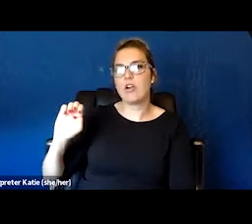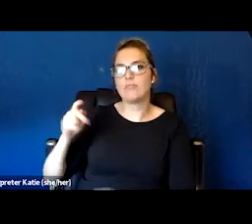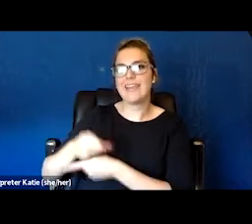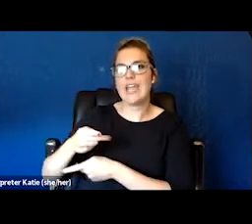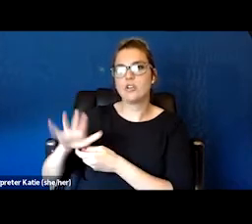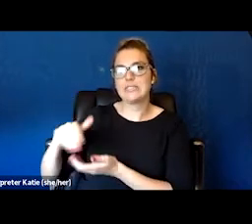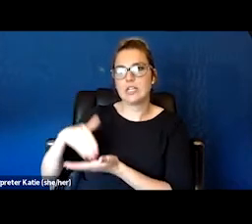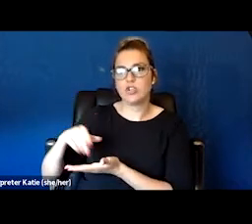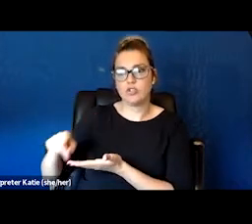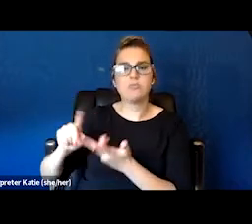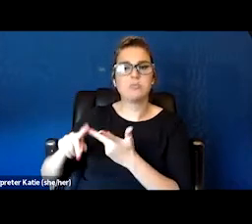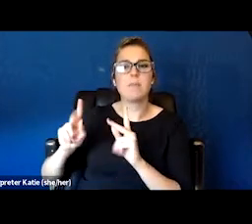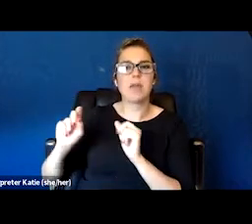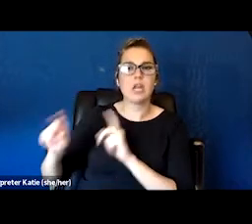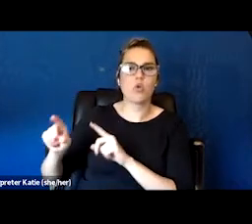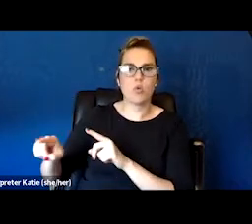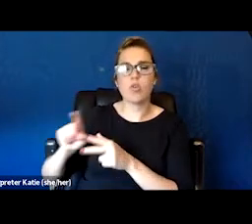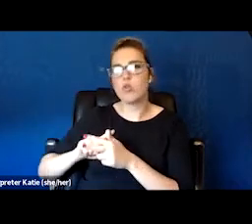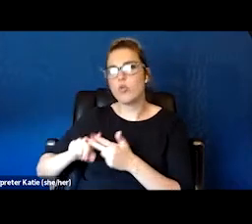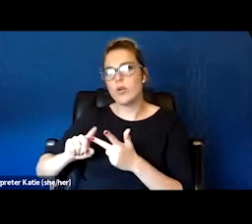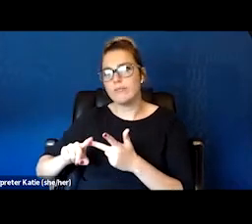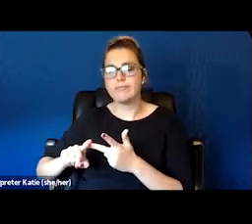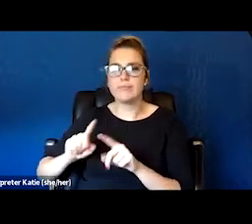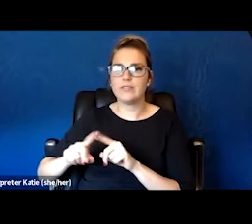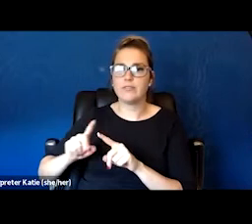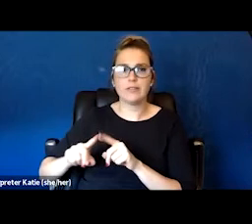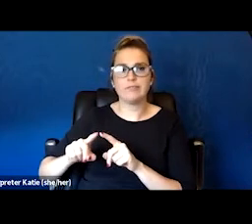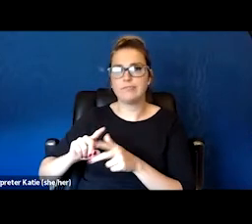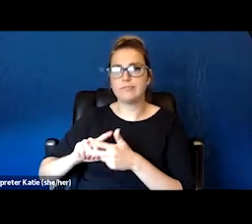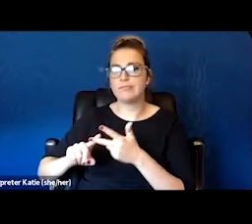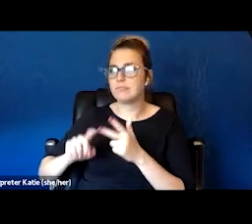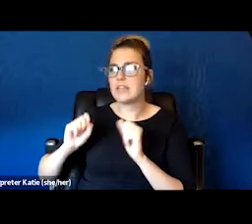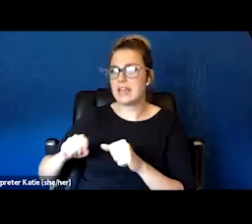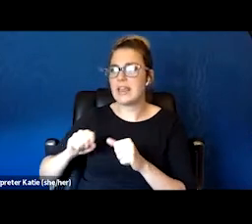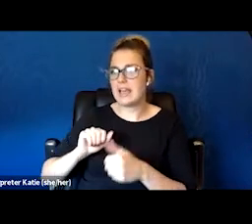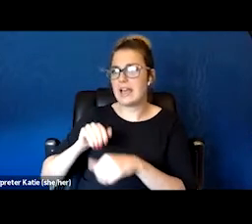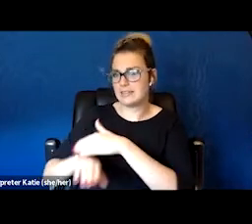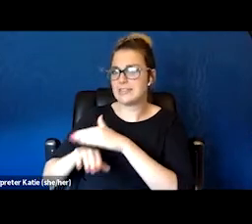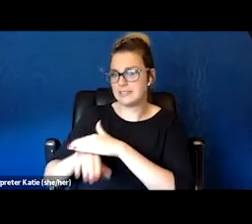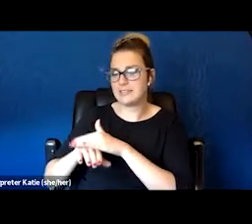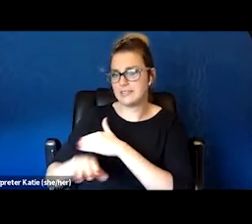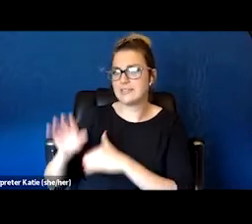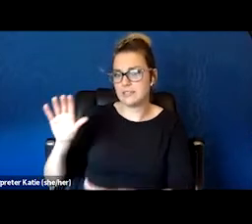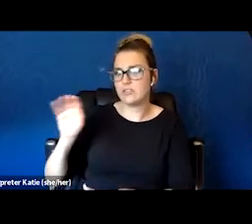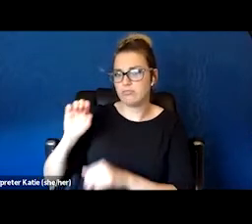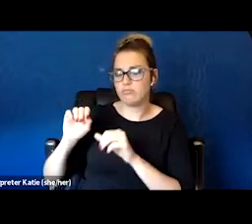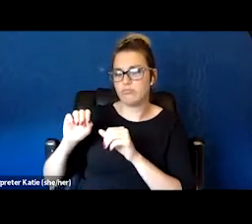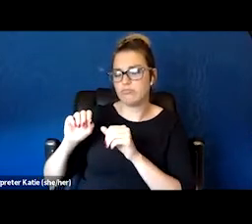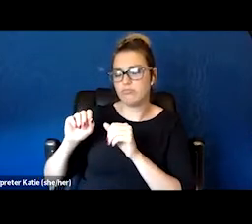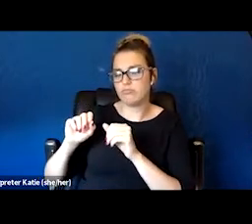that people can access our Coordinated Entry system. And we often do presentations with our Behavioral Health partners